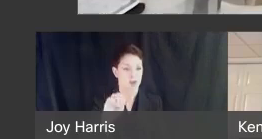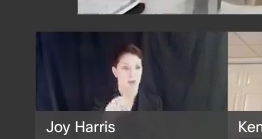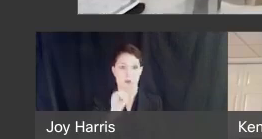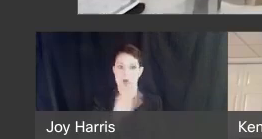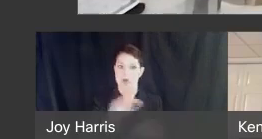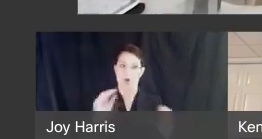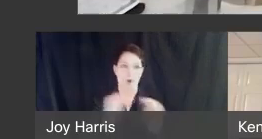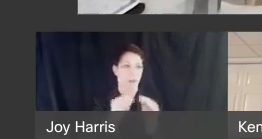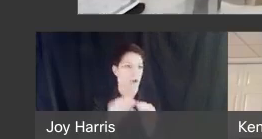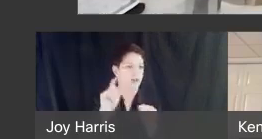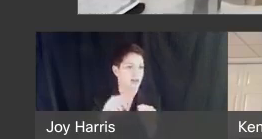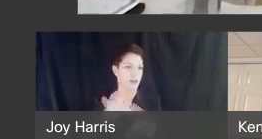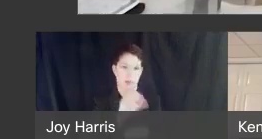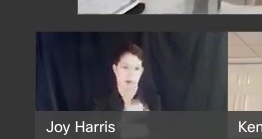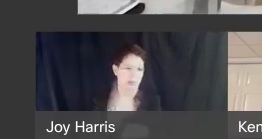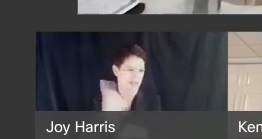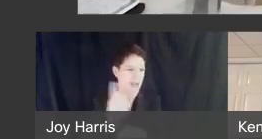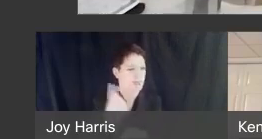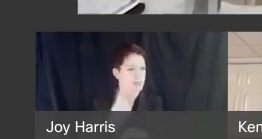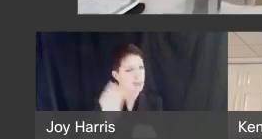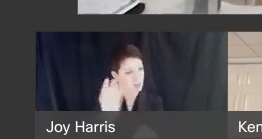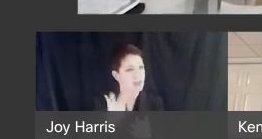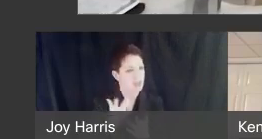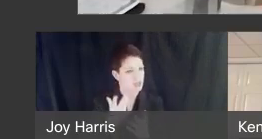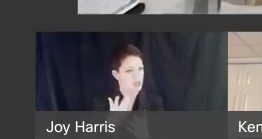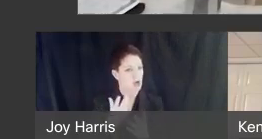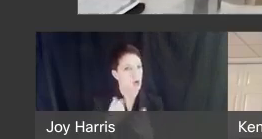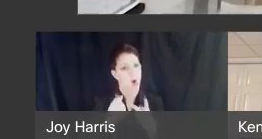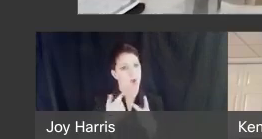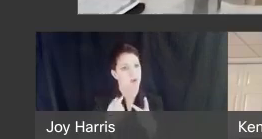You know, just anything that would indicate that we can take them, or "remove me from the list." You know